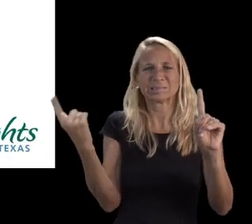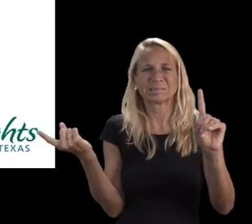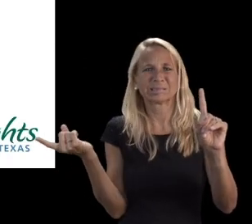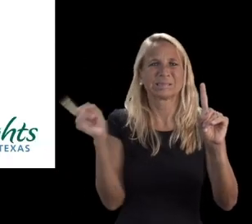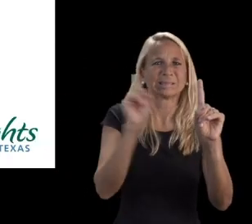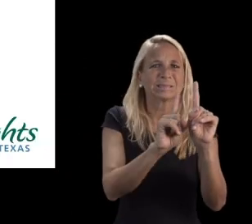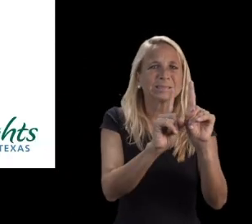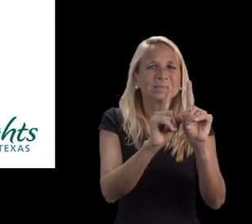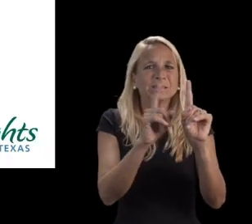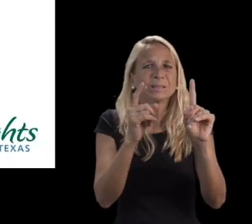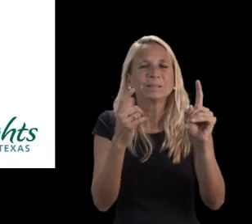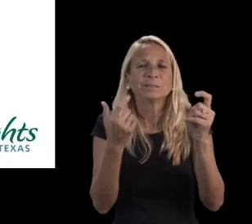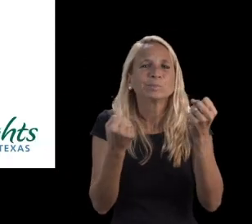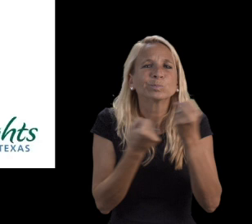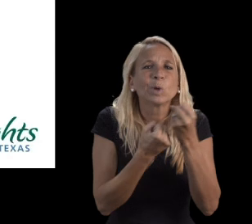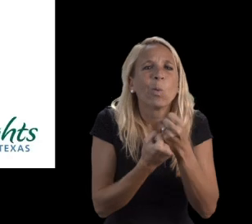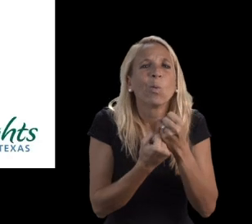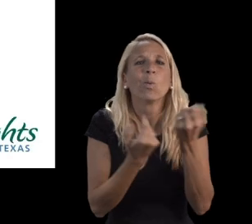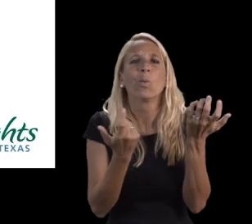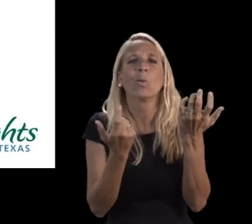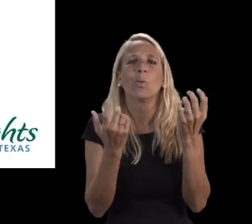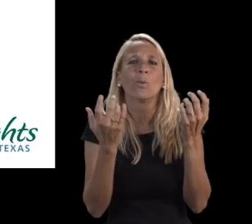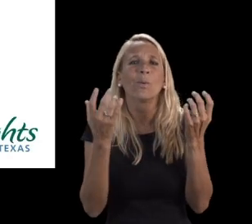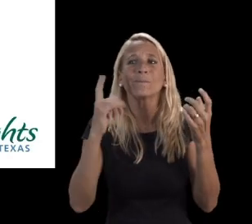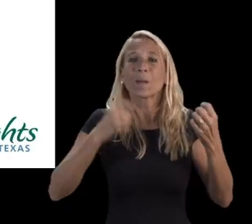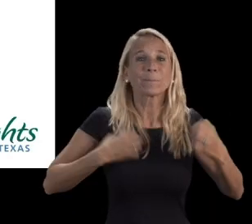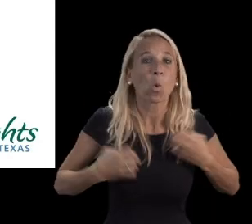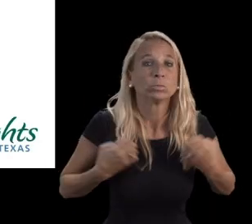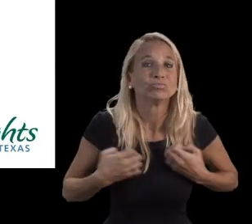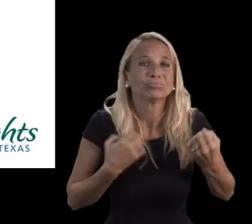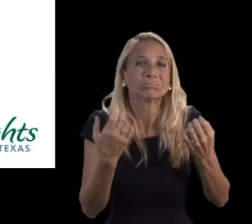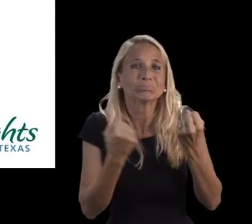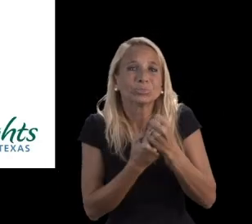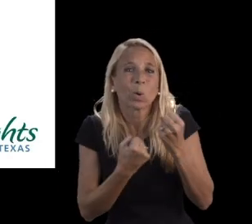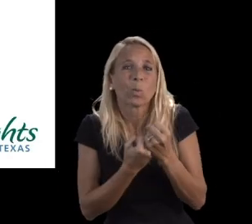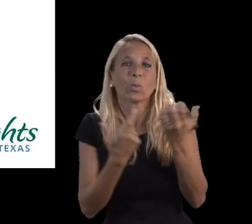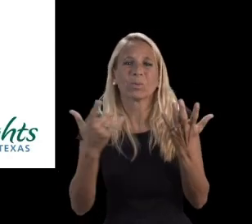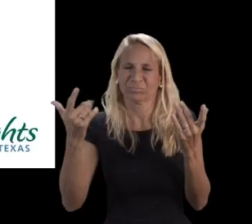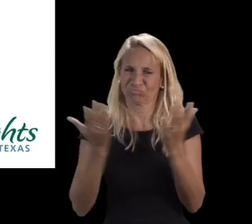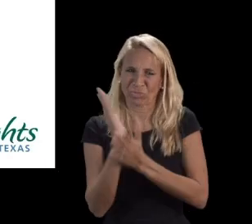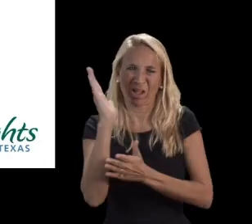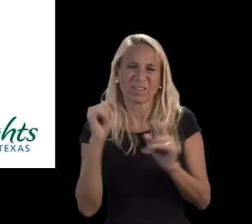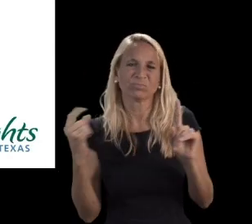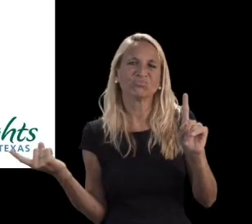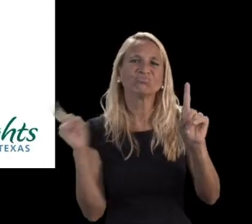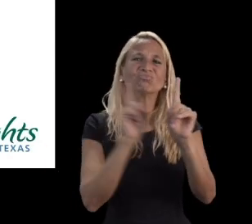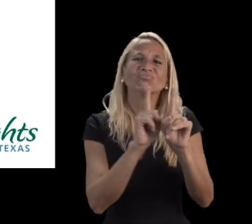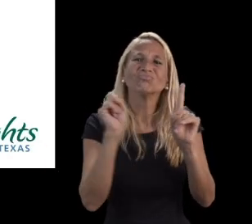even if it's just for emotional support and they're not going to talk at all, they have the right to be there because the beneficiary has